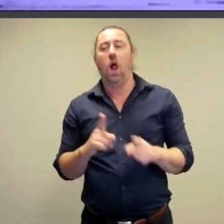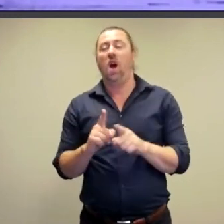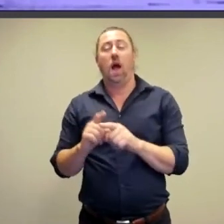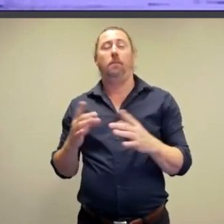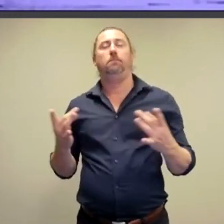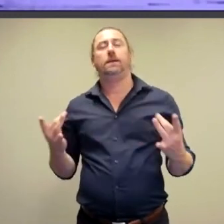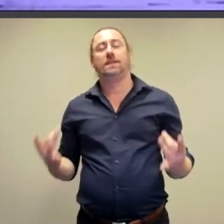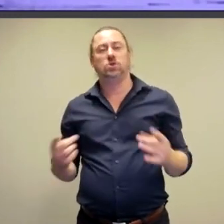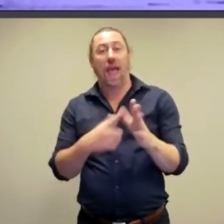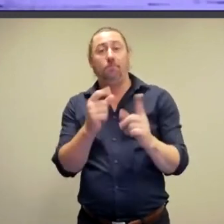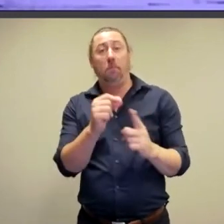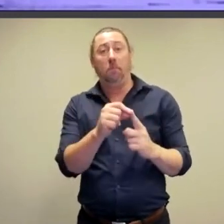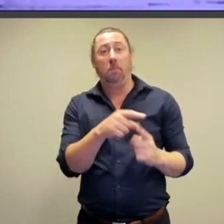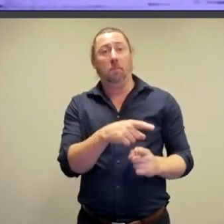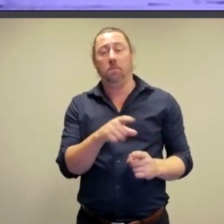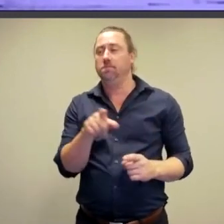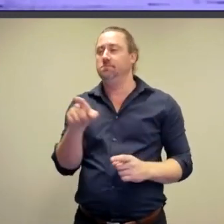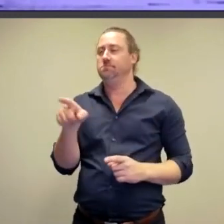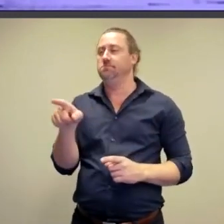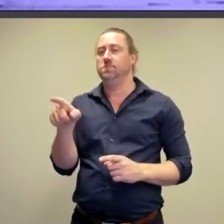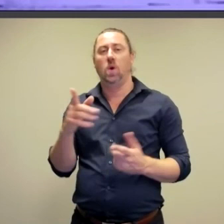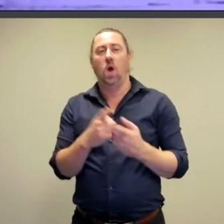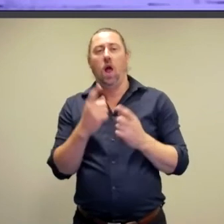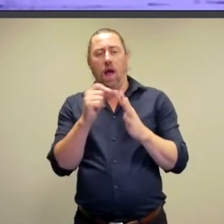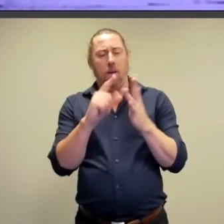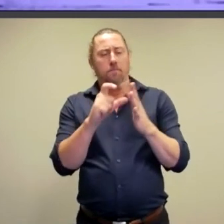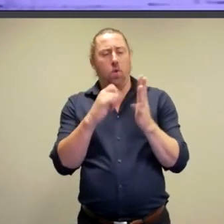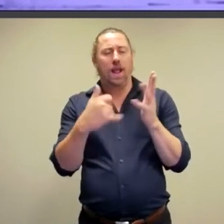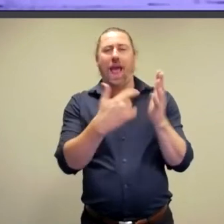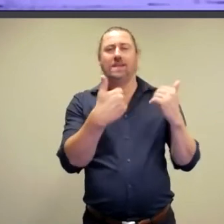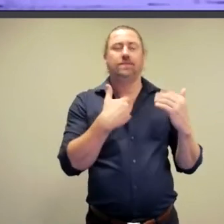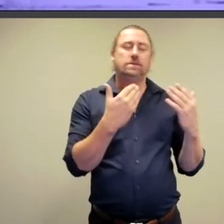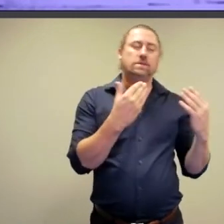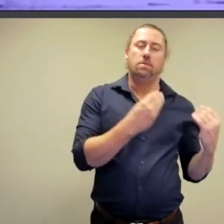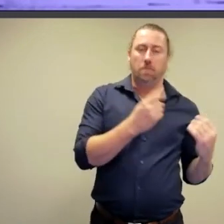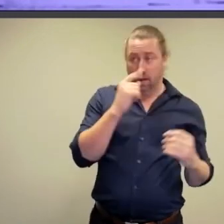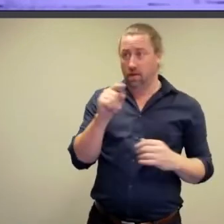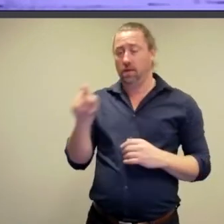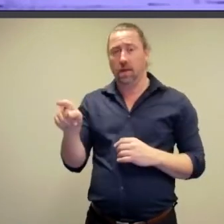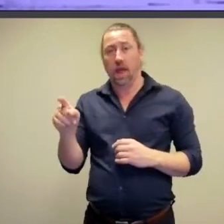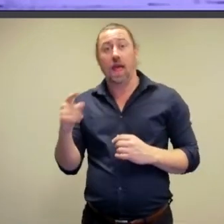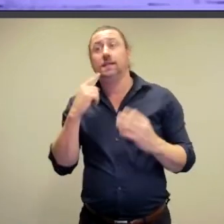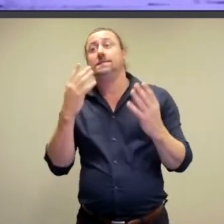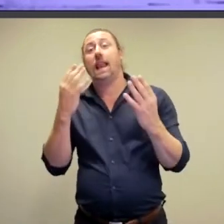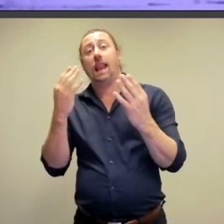apps and sleeping podcasts and it's in the realm of sleep that